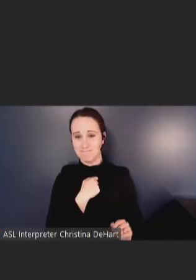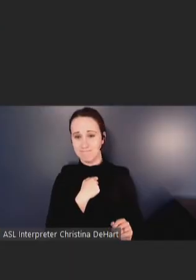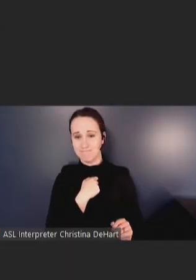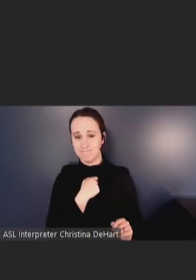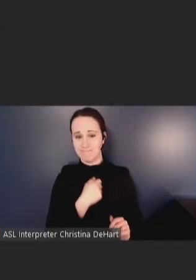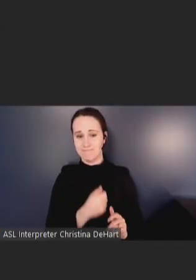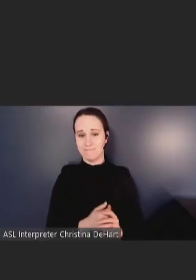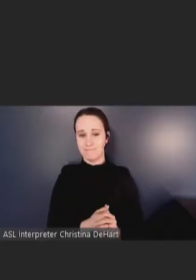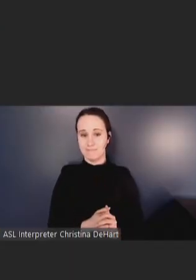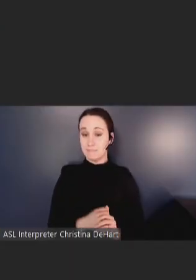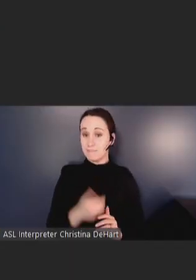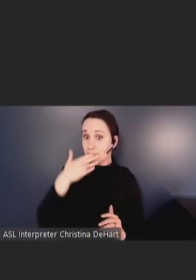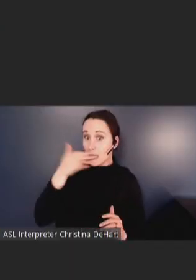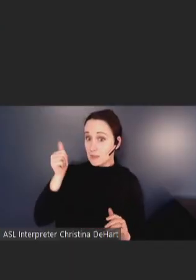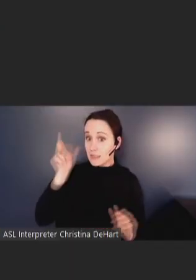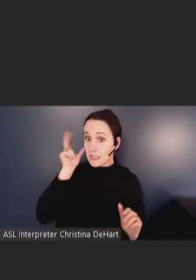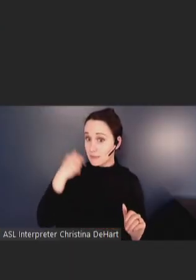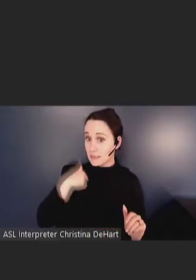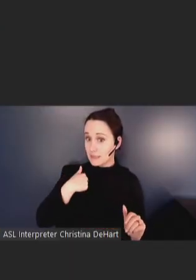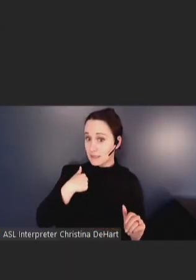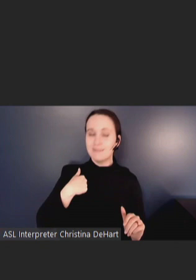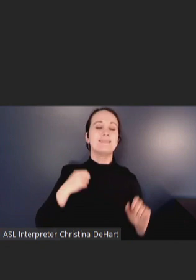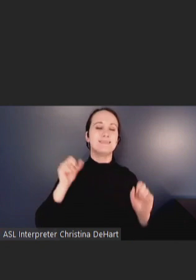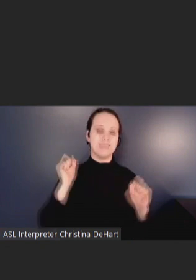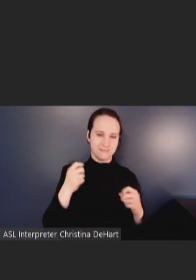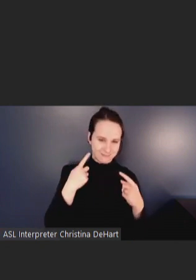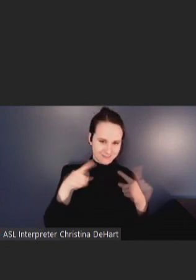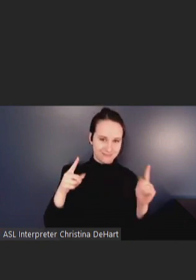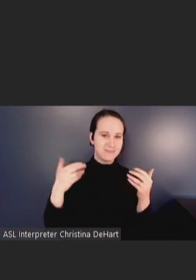Mary Beth Hance: Is that better? Robert Hopkins: I heard you, Mary Beth. Please go ahead.